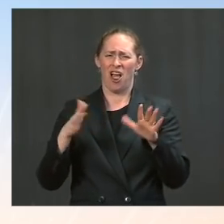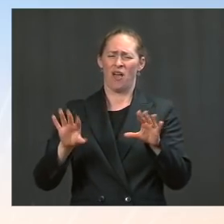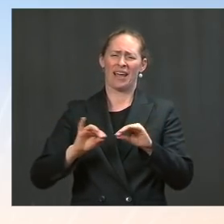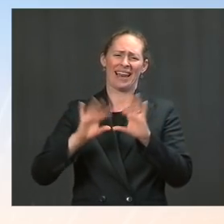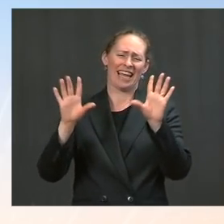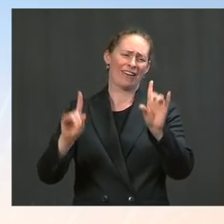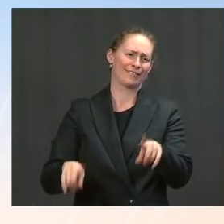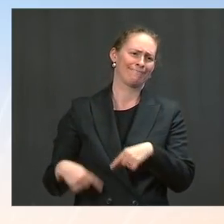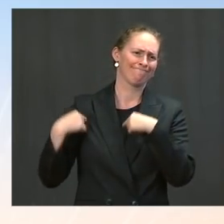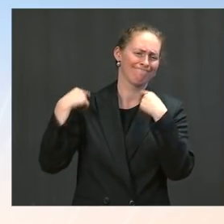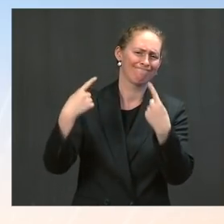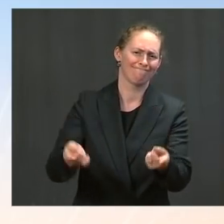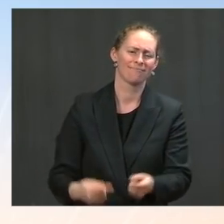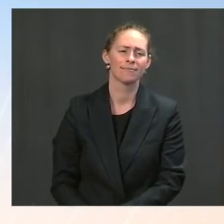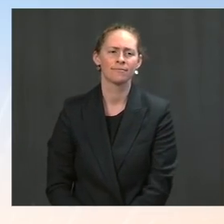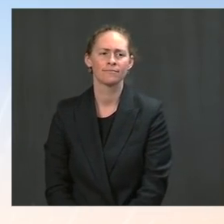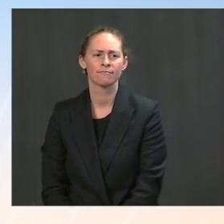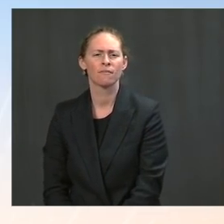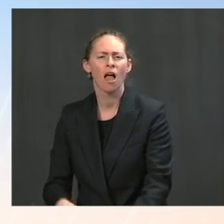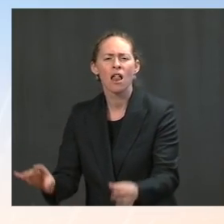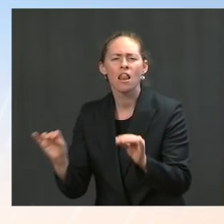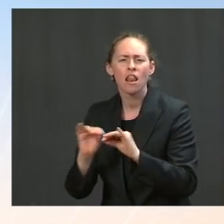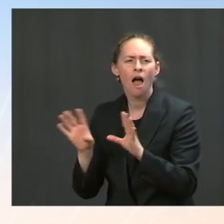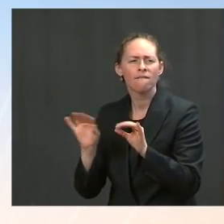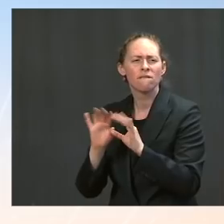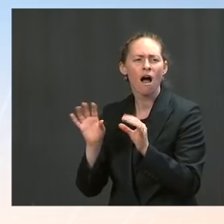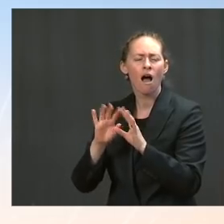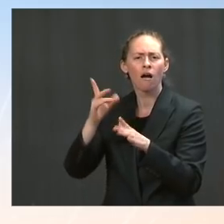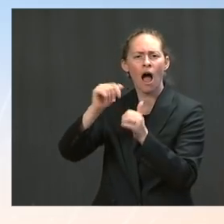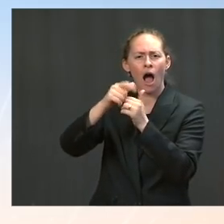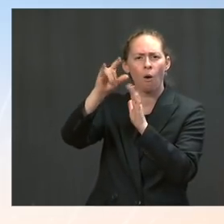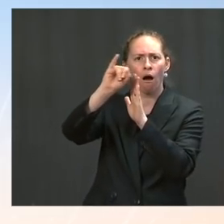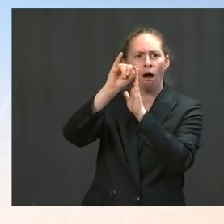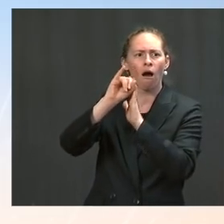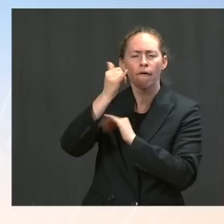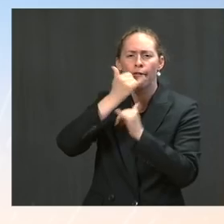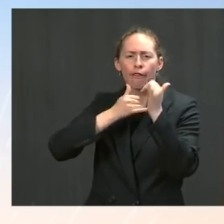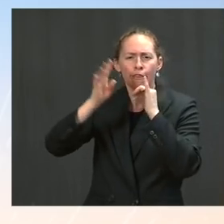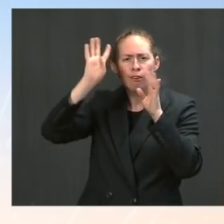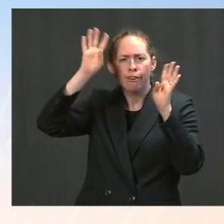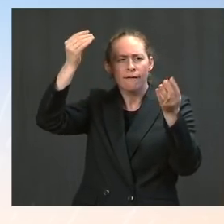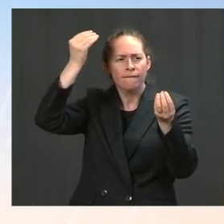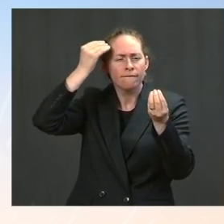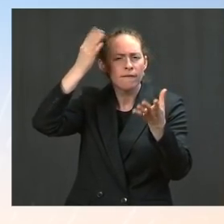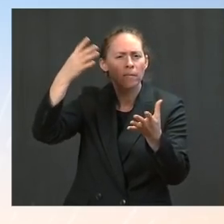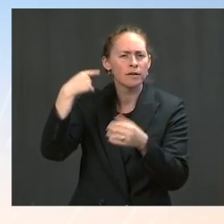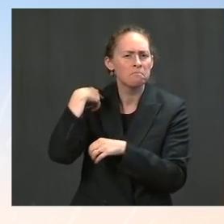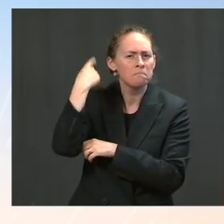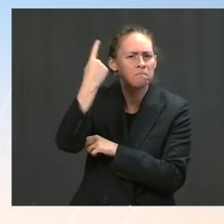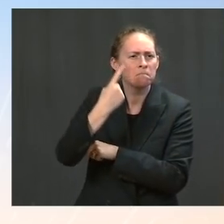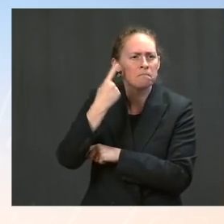Ms. Psaki: Yeah. The Press: -- on how you identify this misinformation. I'm wondering if you could tell us specifically how the administration identifies